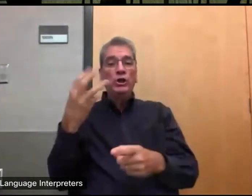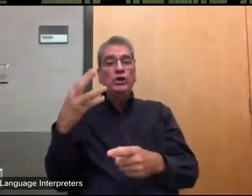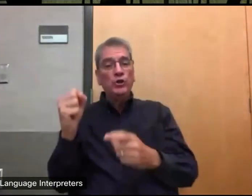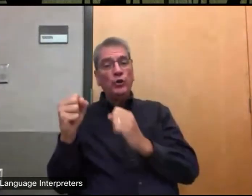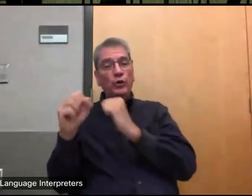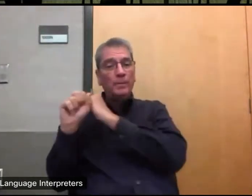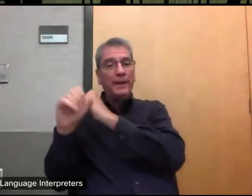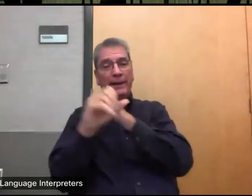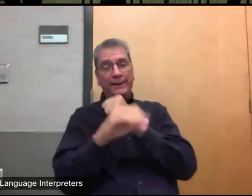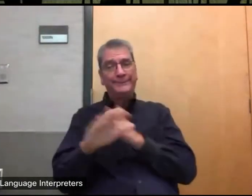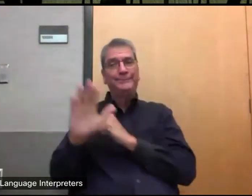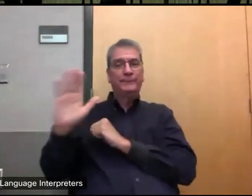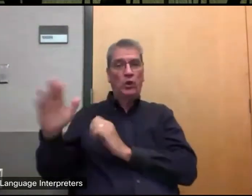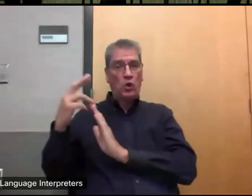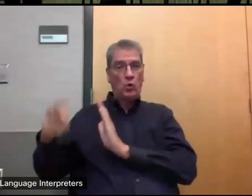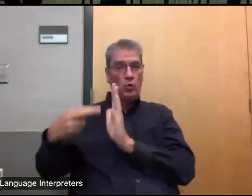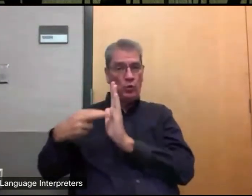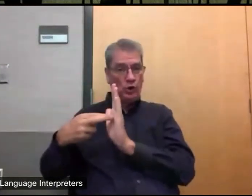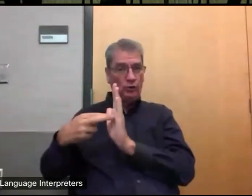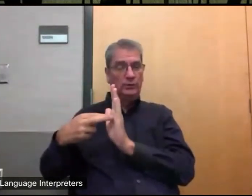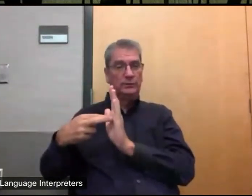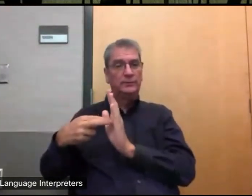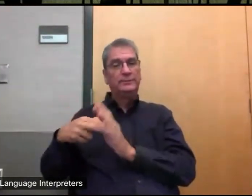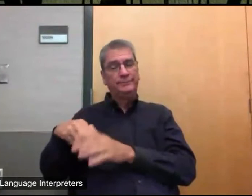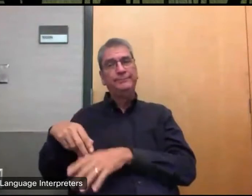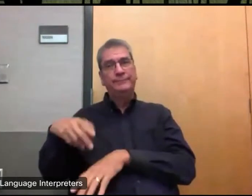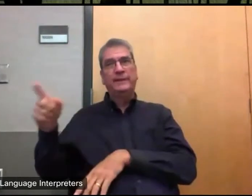there, you know, the, the fact that they do have, they do feel like they have to say something